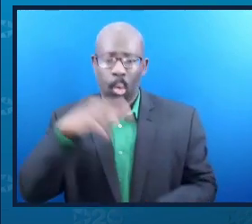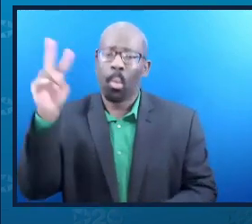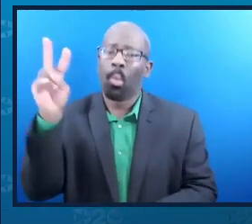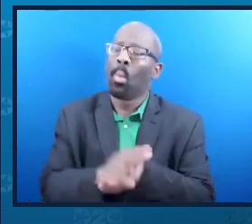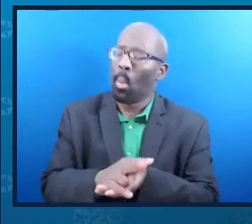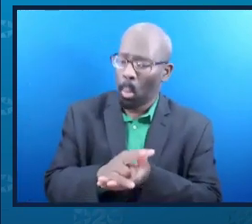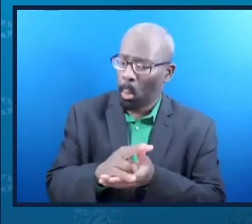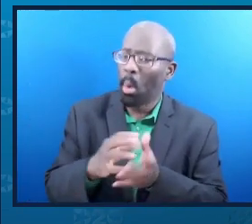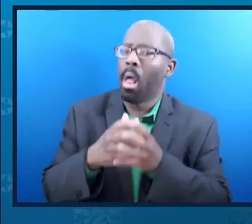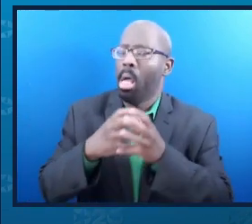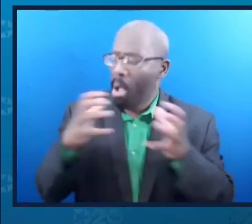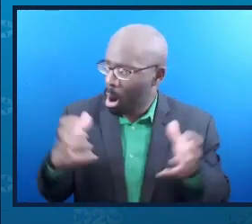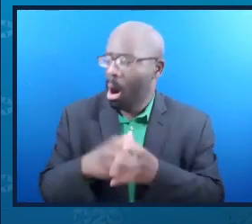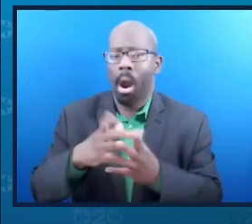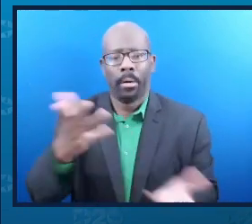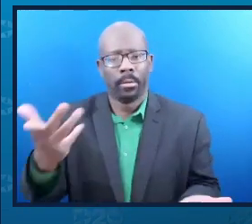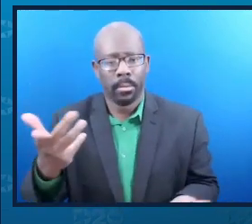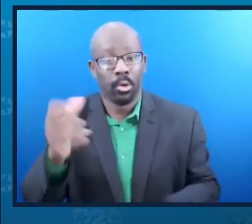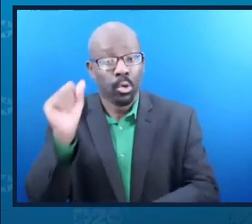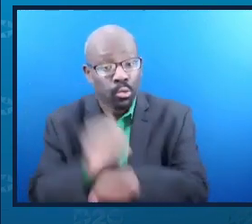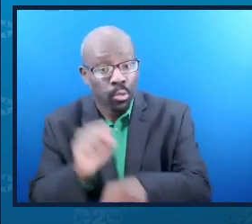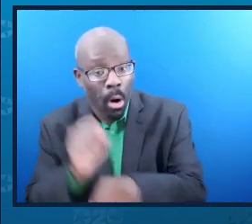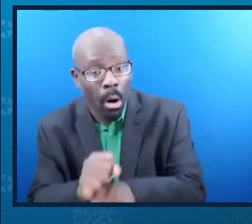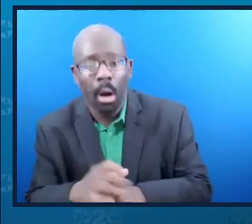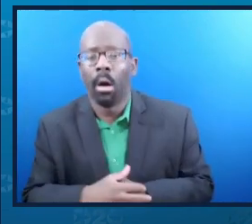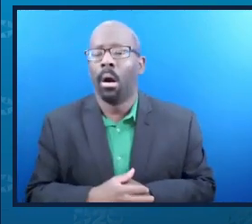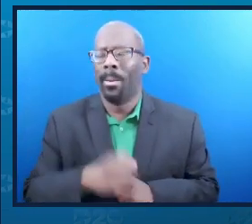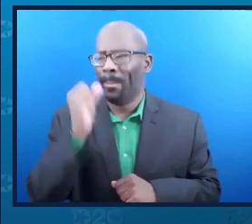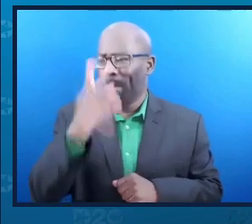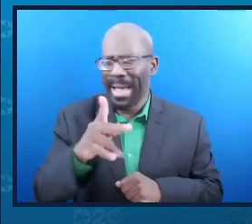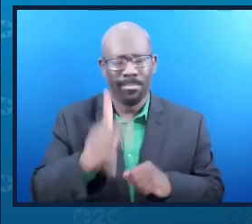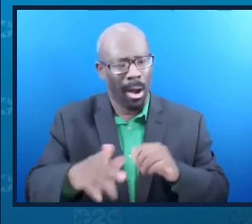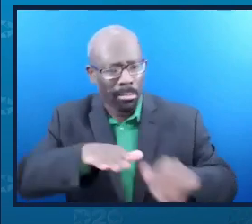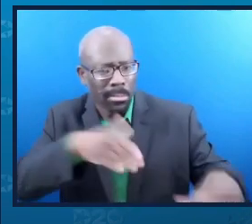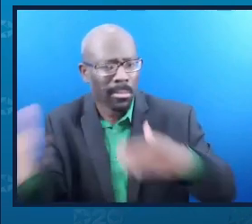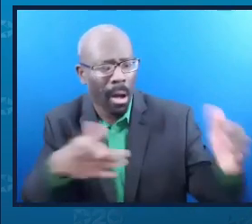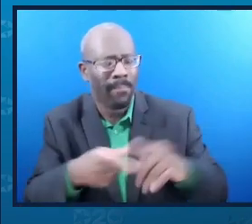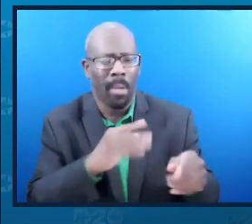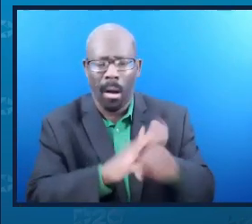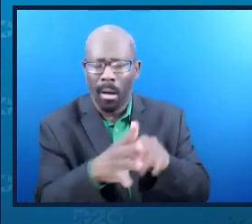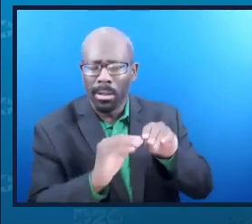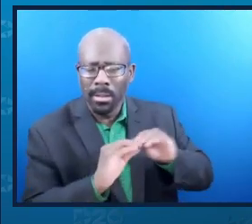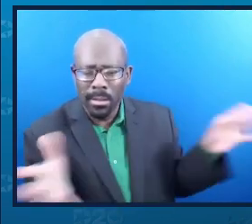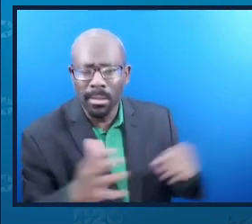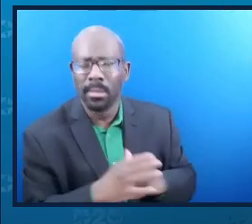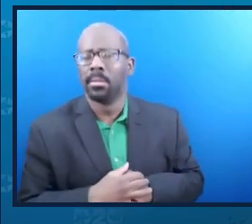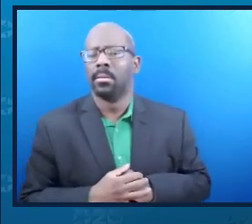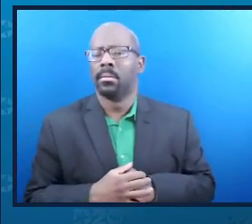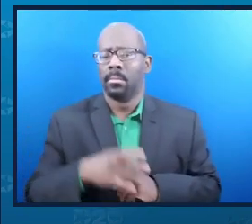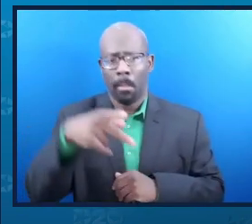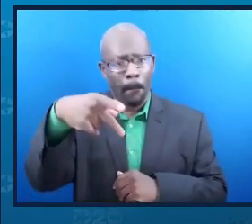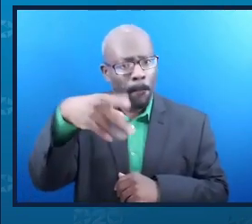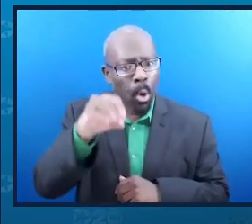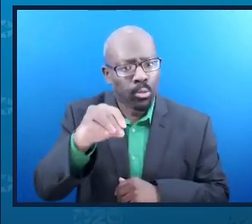VOTE. DON'T LET TRUMP'S EFFORTS TO UNDERMINE YOUR RIGHT TO VOTE IN PERSON OR BY MAIL DISCOURAGE YOU. VOTE FOR THE JOBS JOE BIDEN'S ECONOMIC PLAN WILL CREATE, INCLUDING JOBS IN CLEAN ENERGY